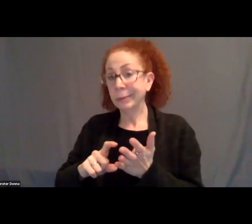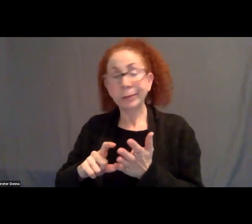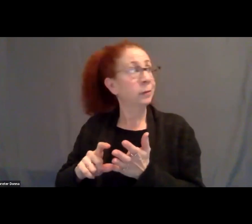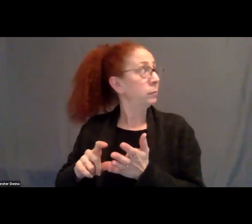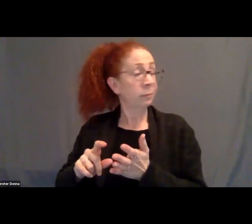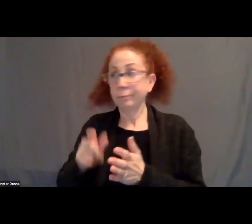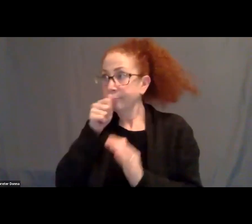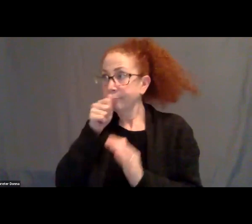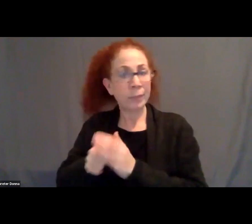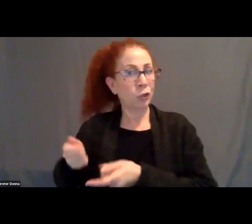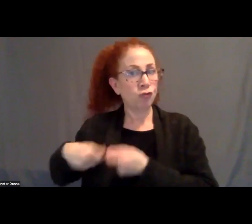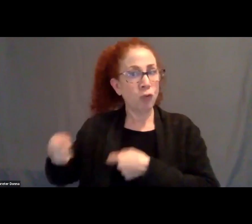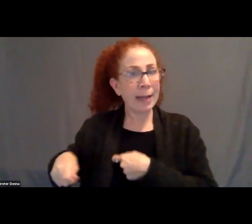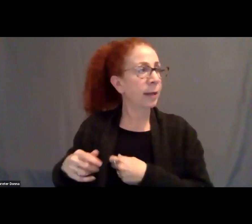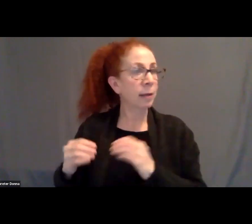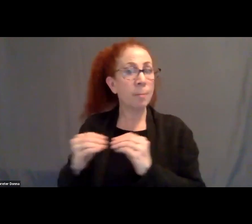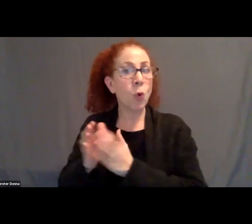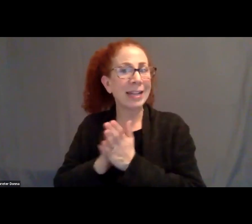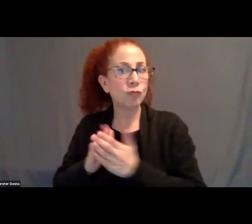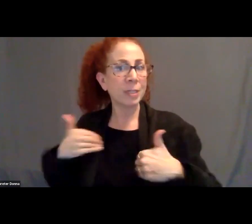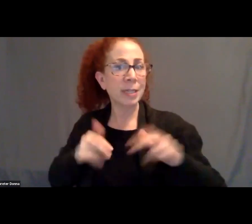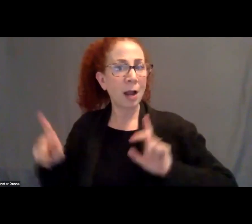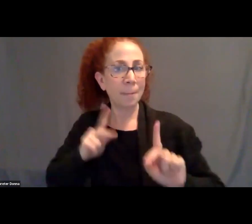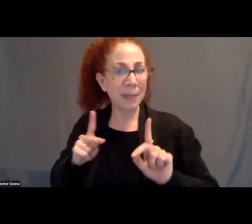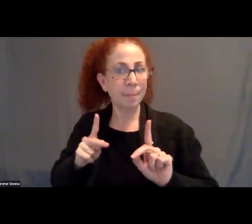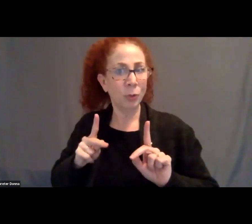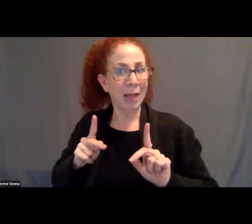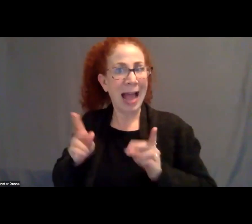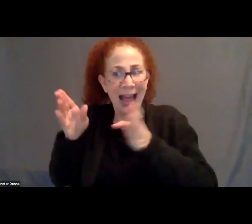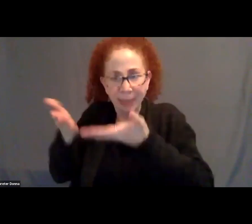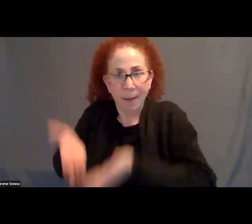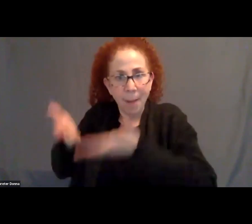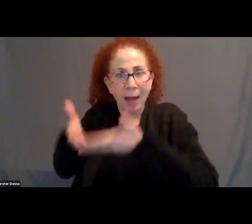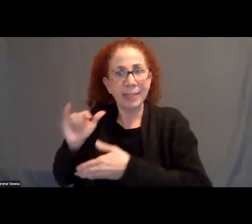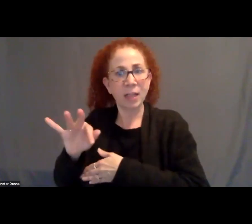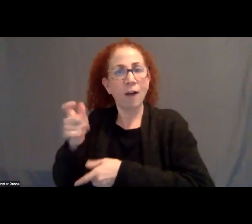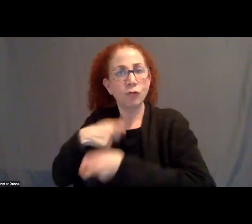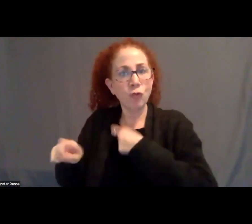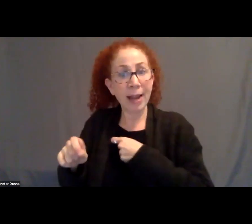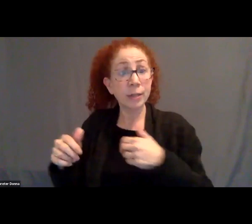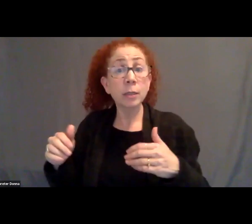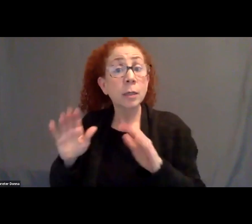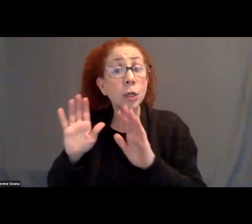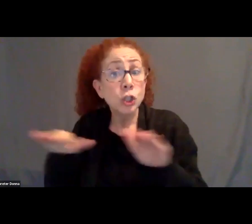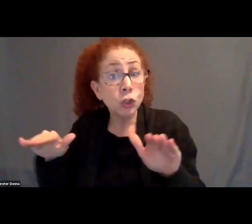and increased interest in young people as commodities of trade. Children were smaller than adults